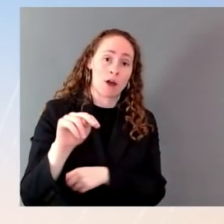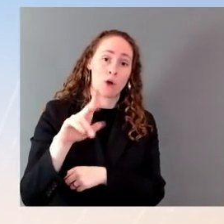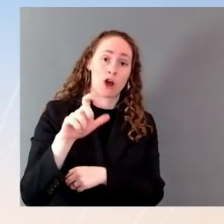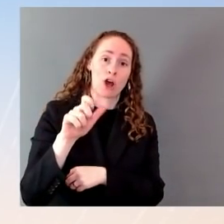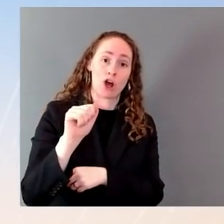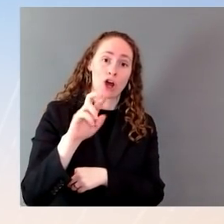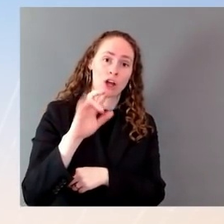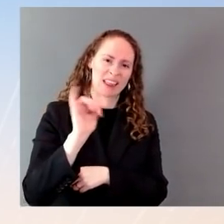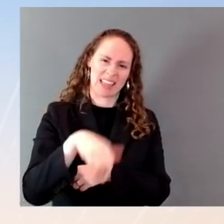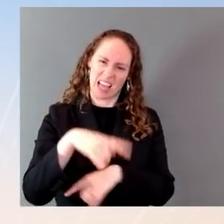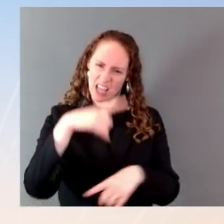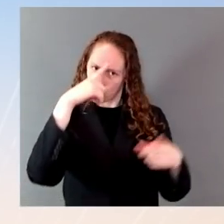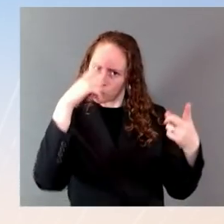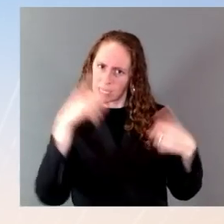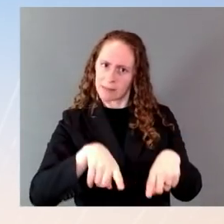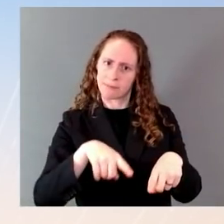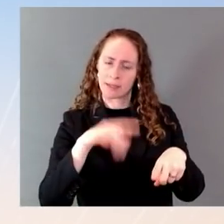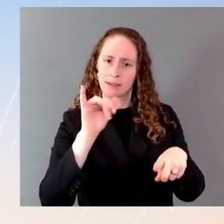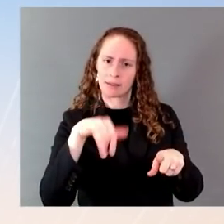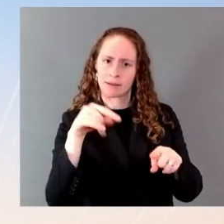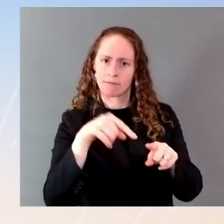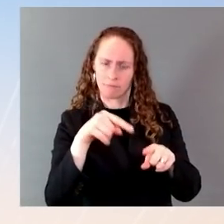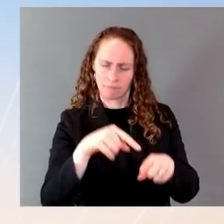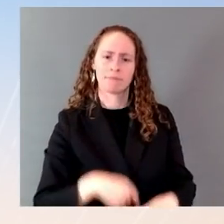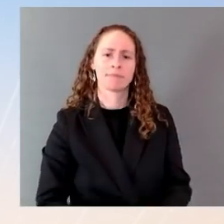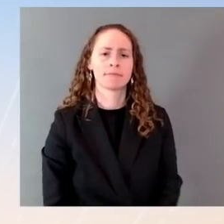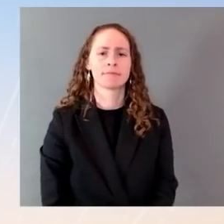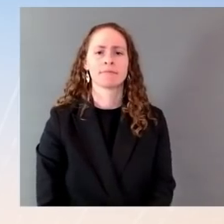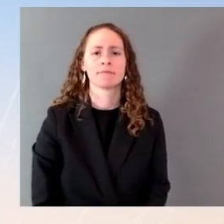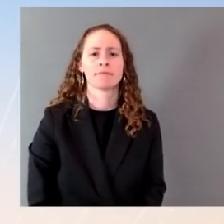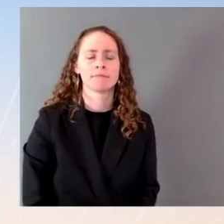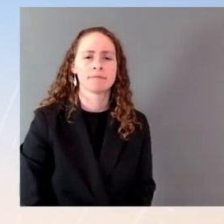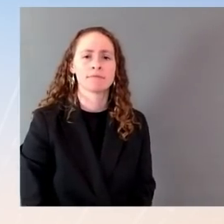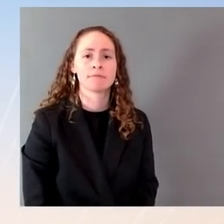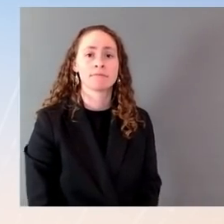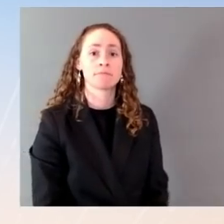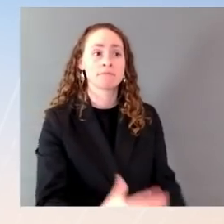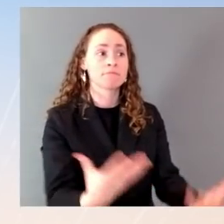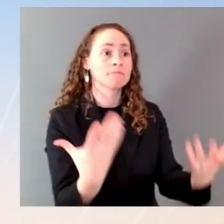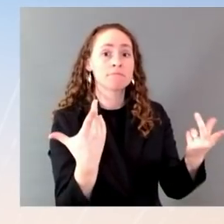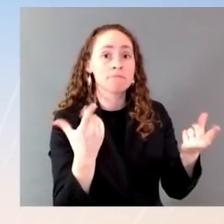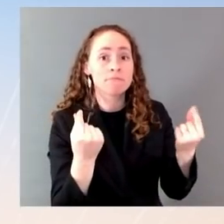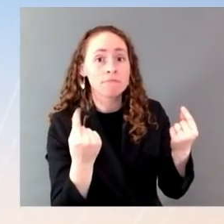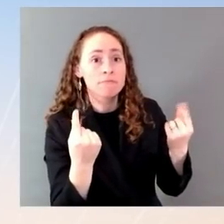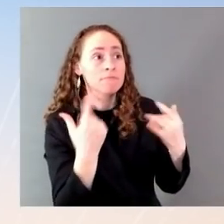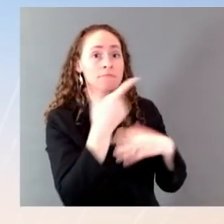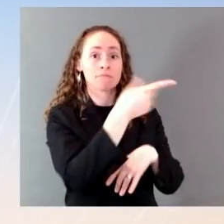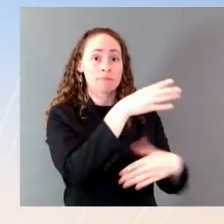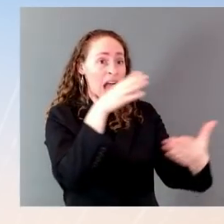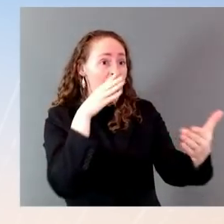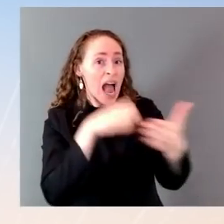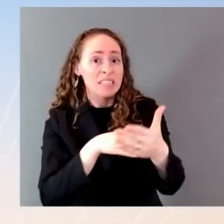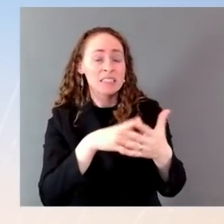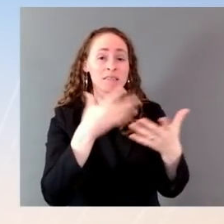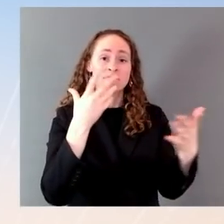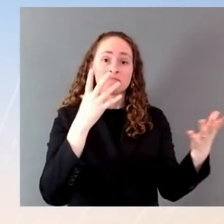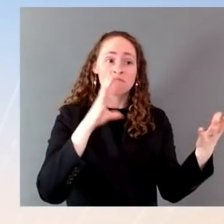In fact, in response to attacks on American forces in Iraq, the United States has twice, under President Biden, taken action --